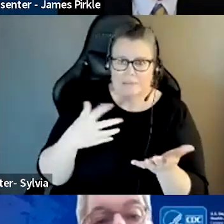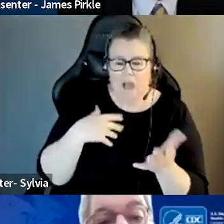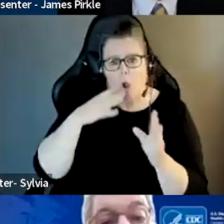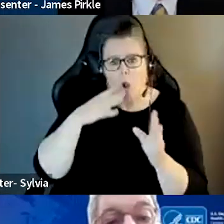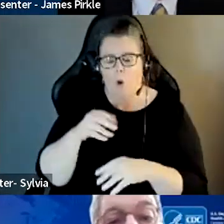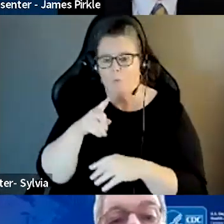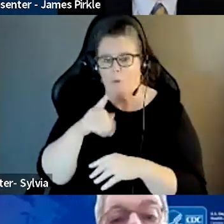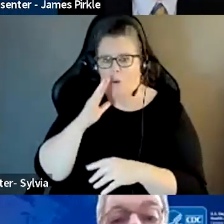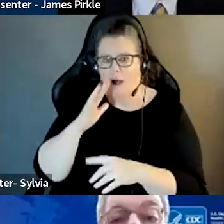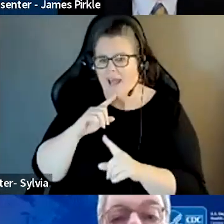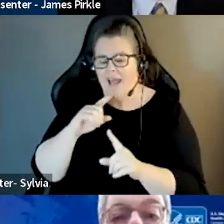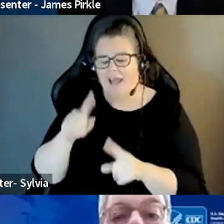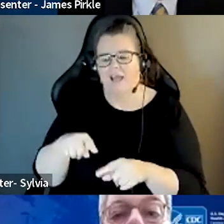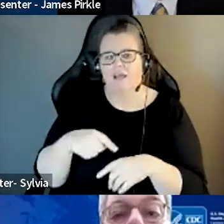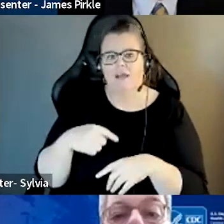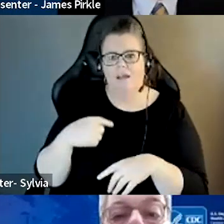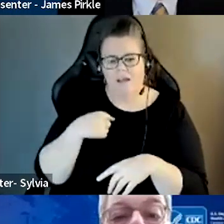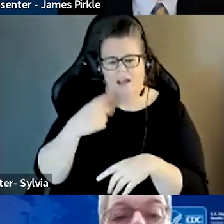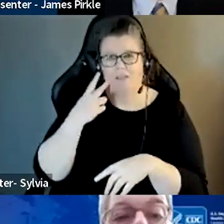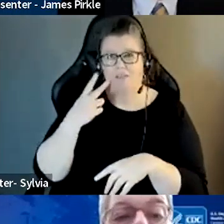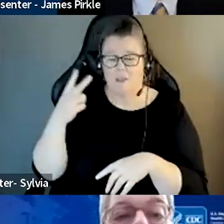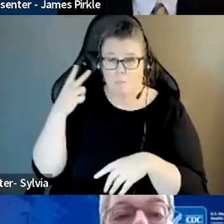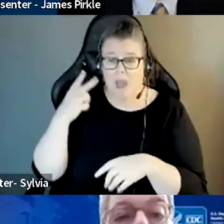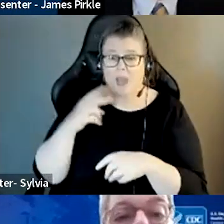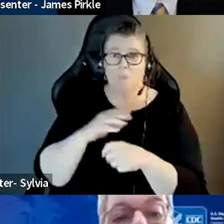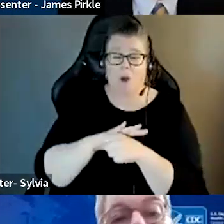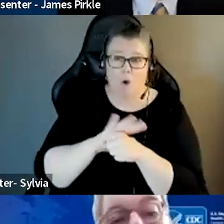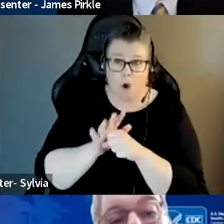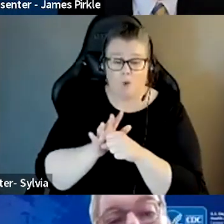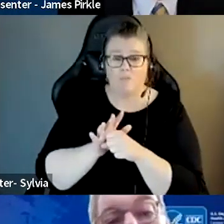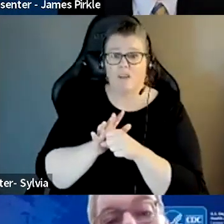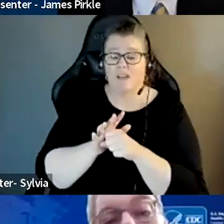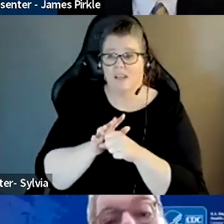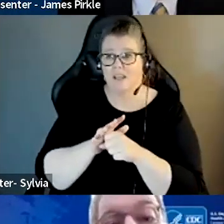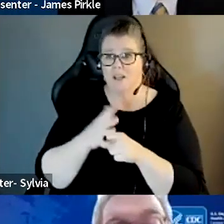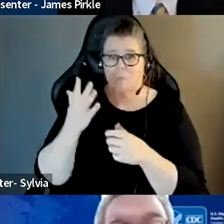I think when I think back about the pandemic and early on there -- and maybe mid-pandemic, there was a lot